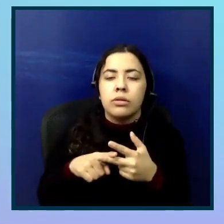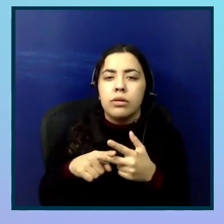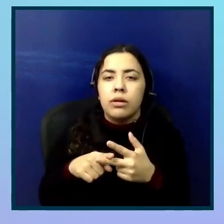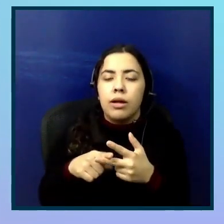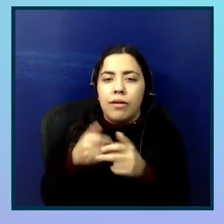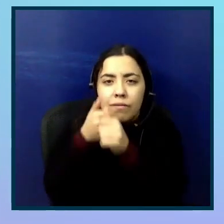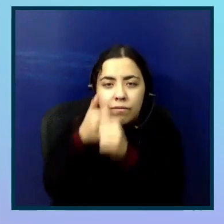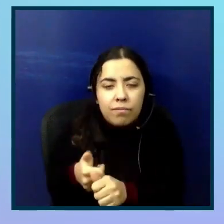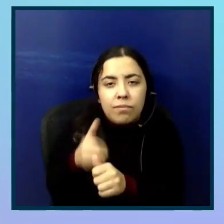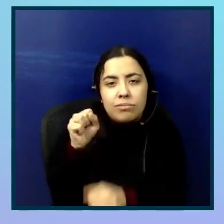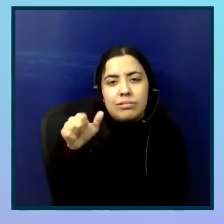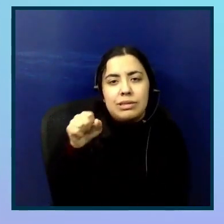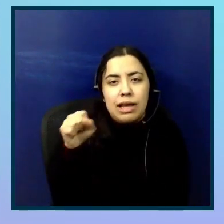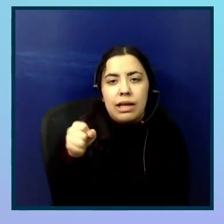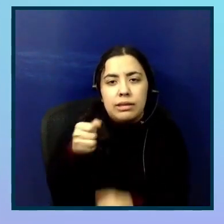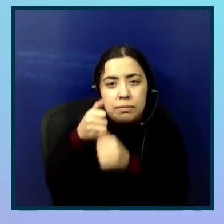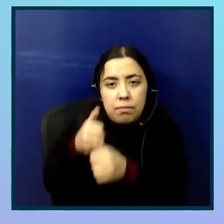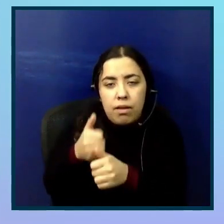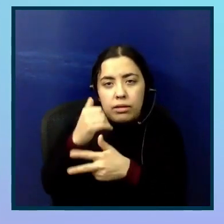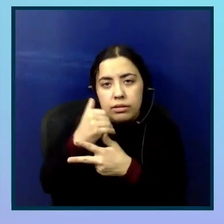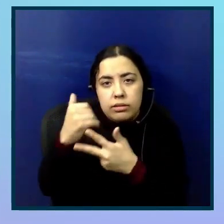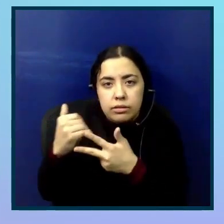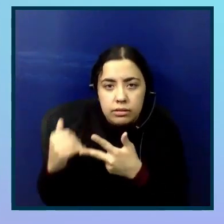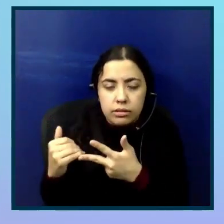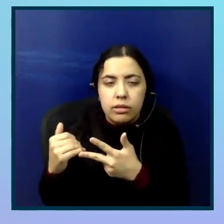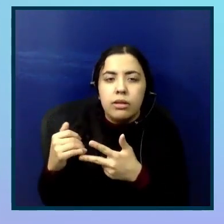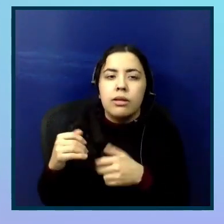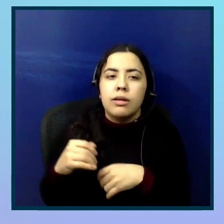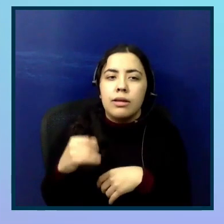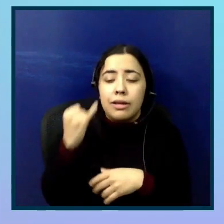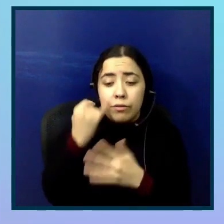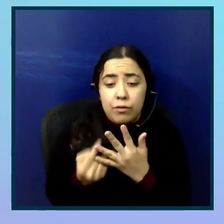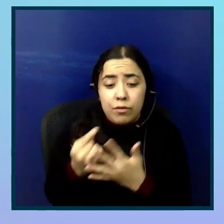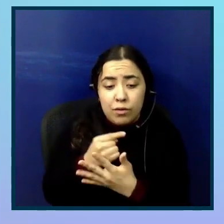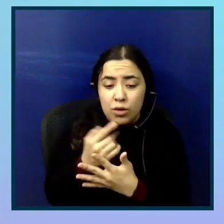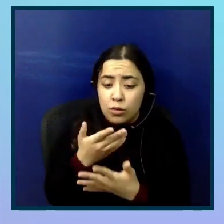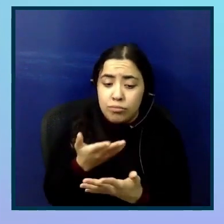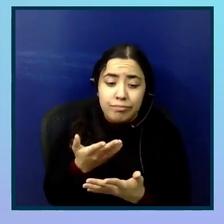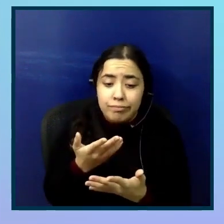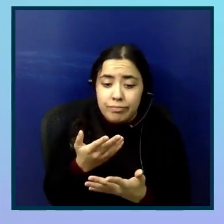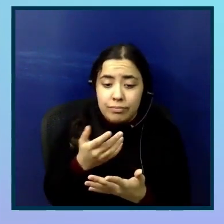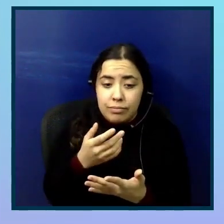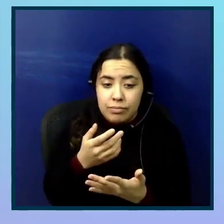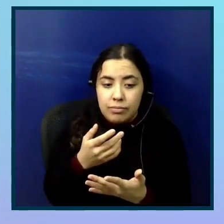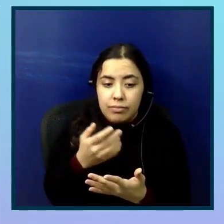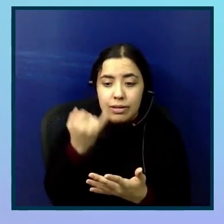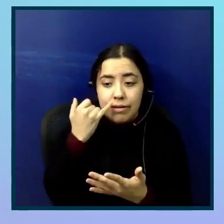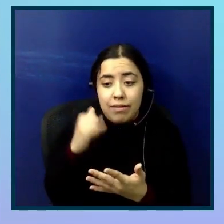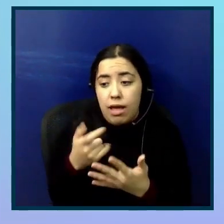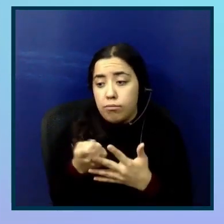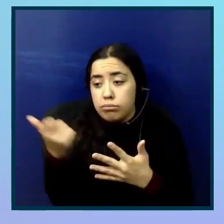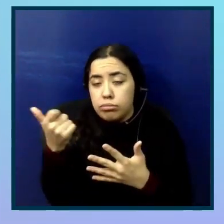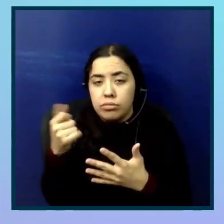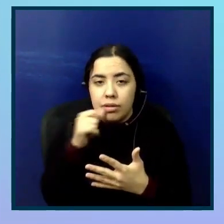of this feature in that review. And if that's not part of the review, if that's not been filled or their issues,